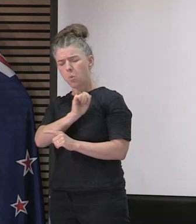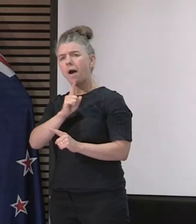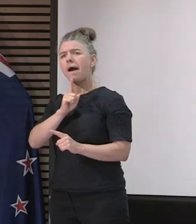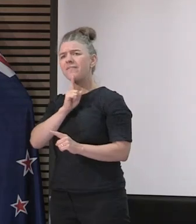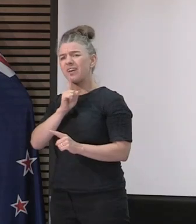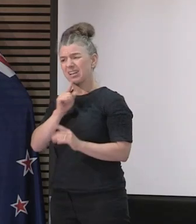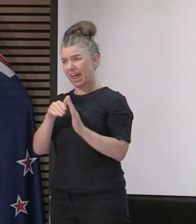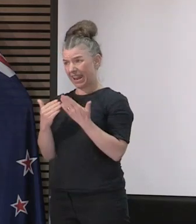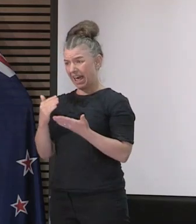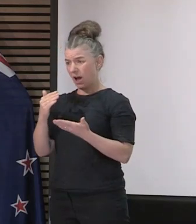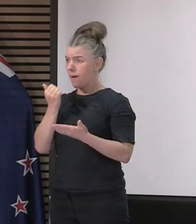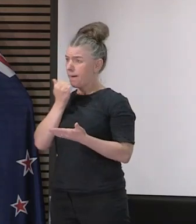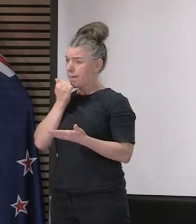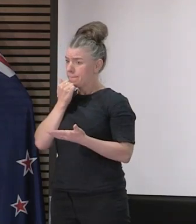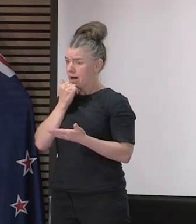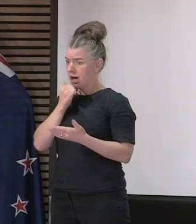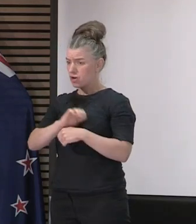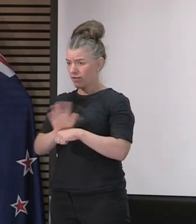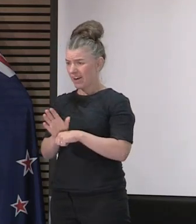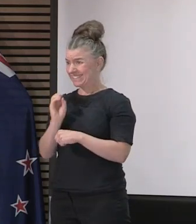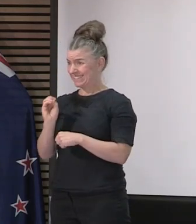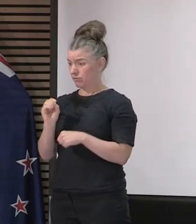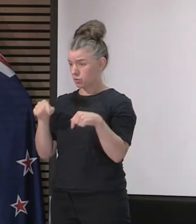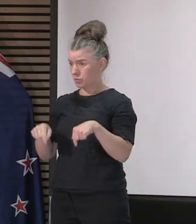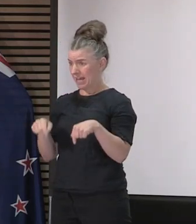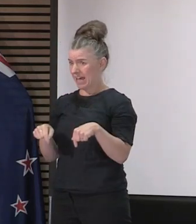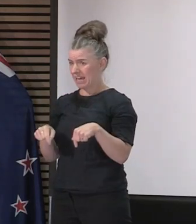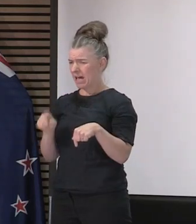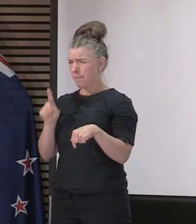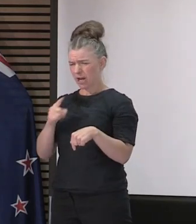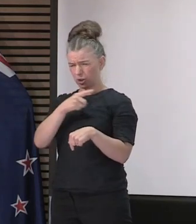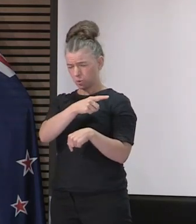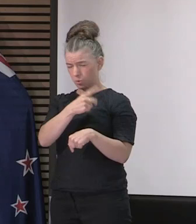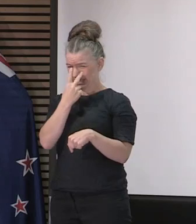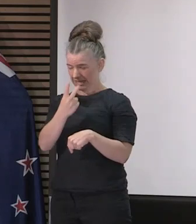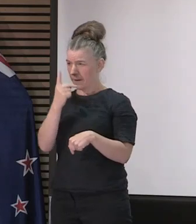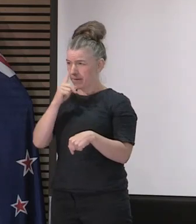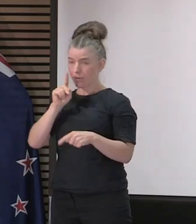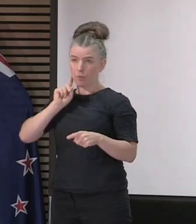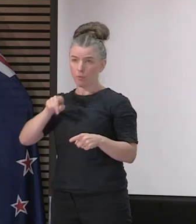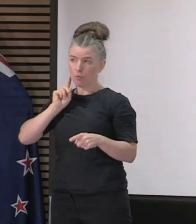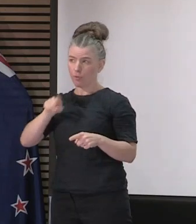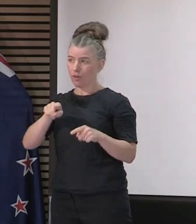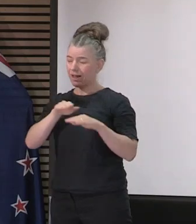but I cannot second-guess nor preempt that. >> In terms of your own advice, given that